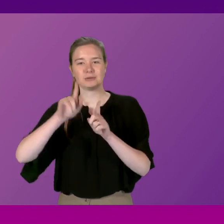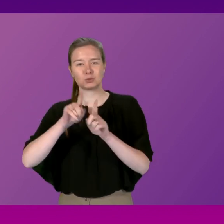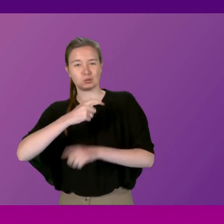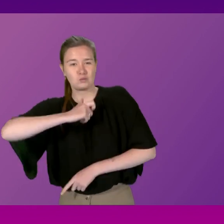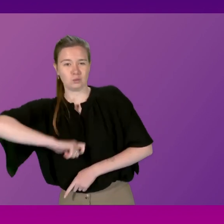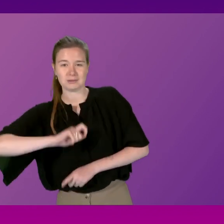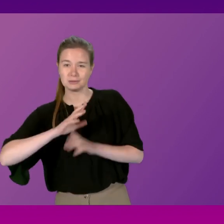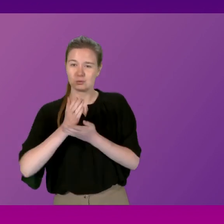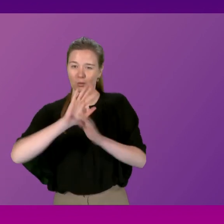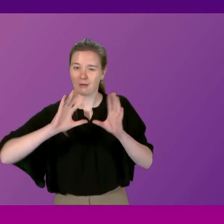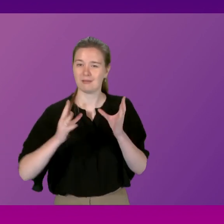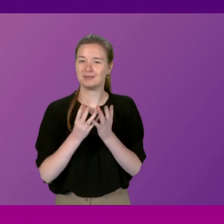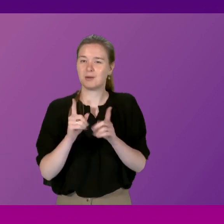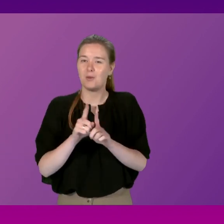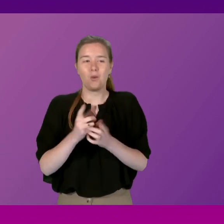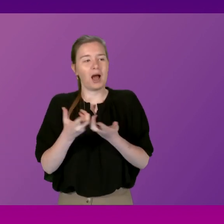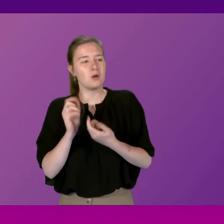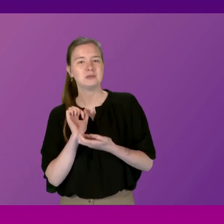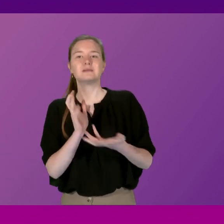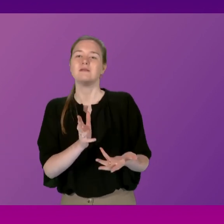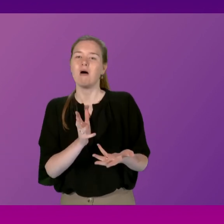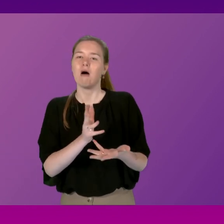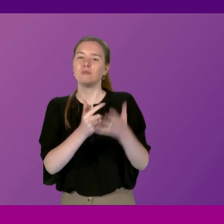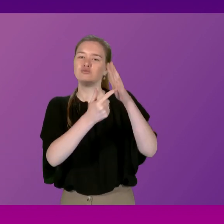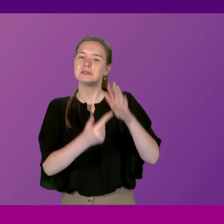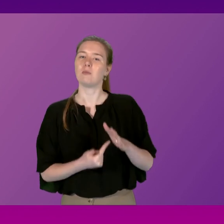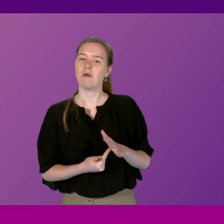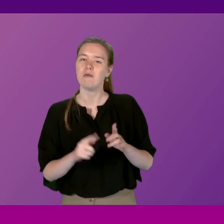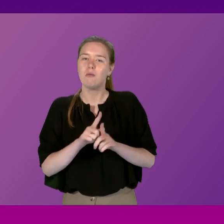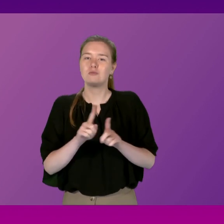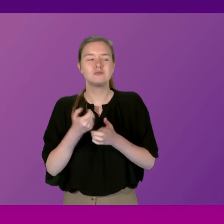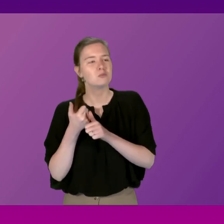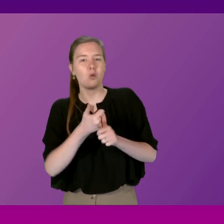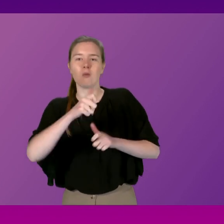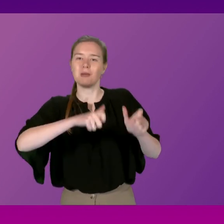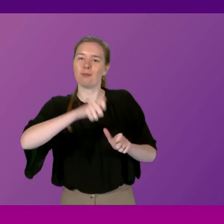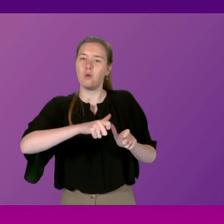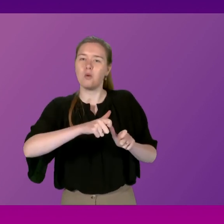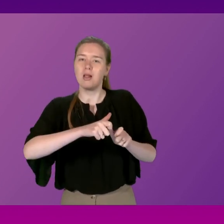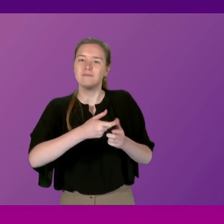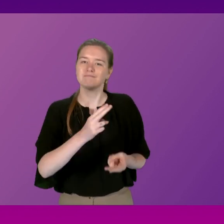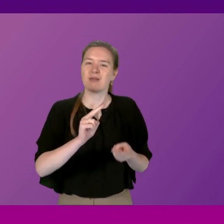the world—and how we are delivering on our principles and supporting people who have less than we have.